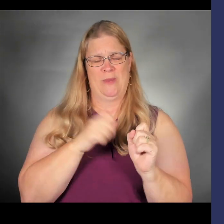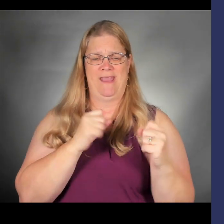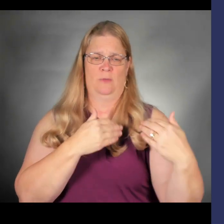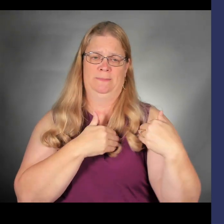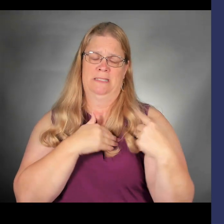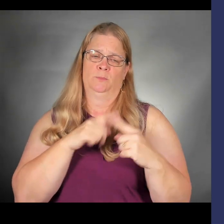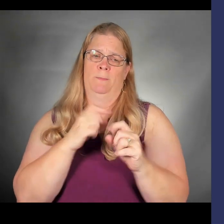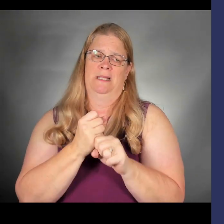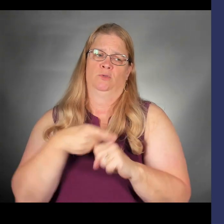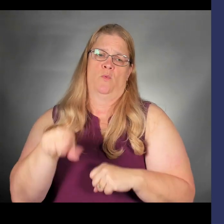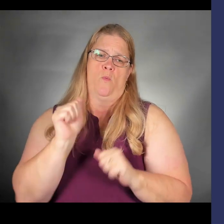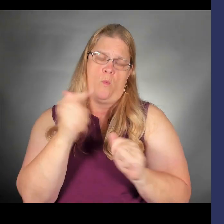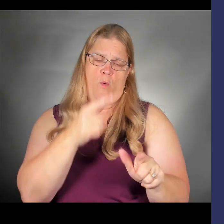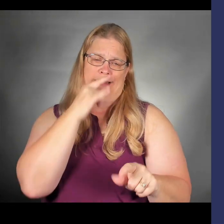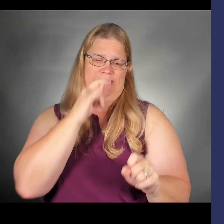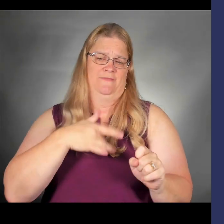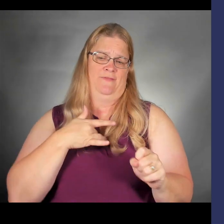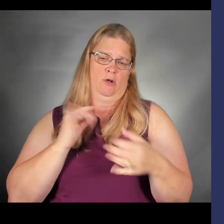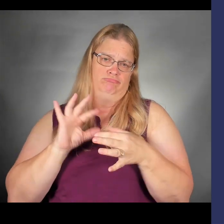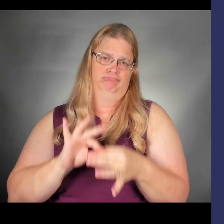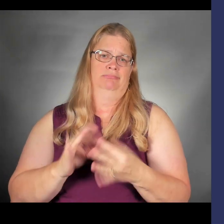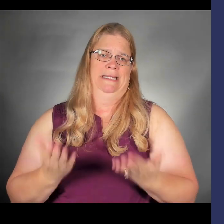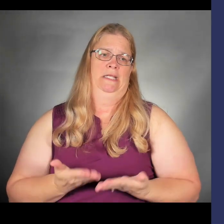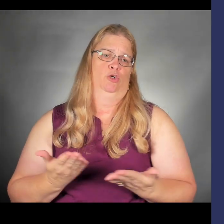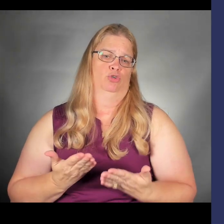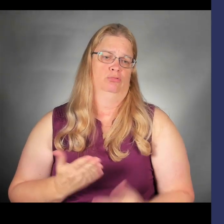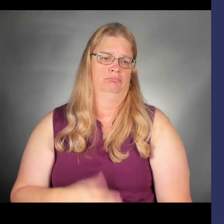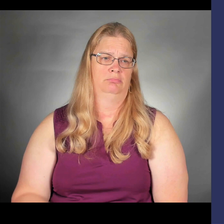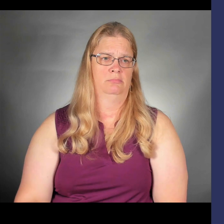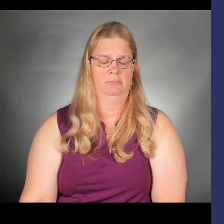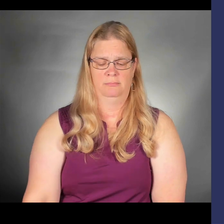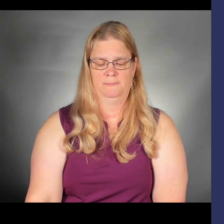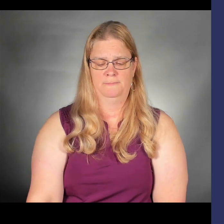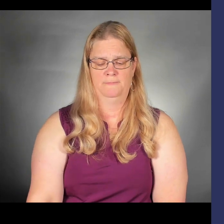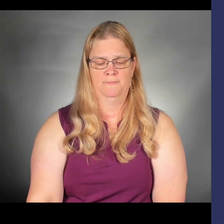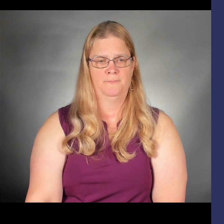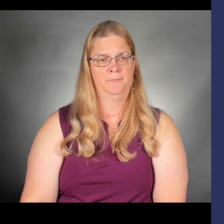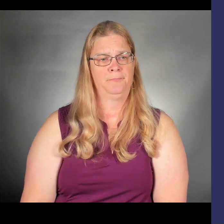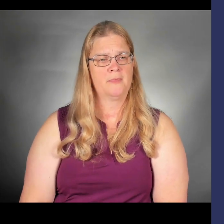That's a big part of our mission anyways; and we have a responsibility to ensure all of our students have that connection.